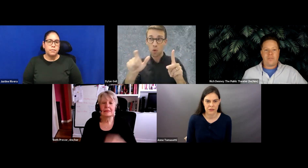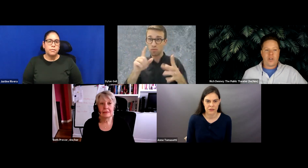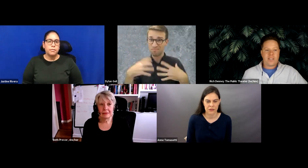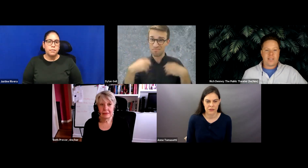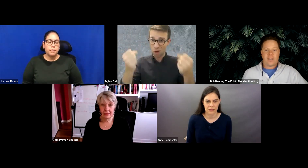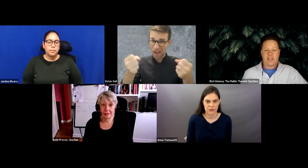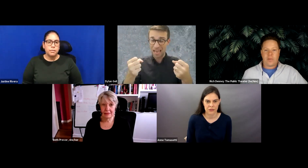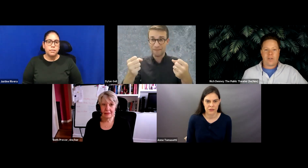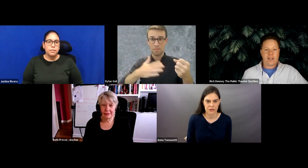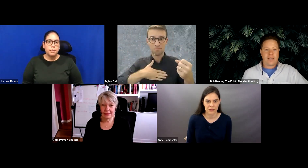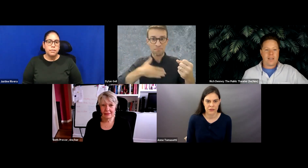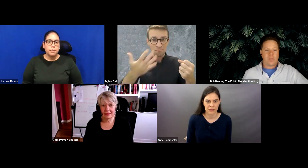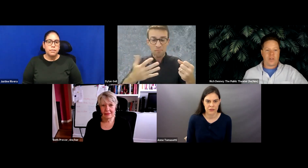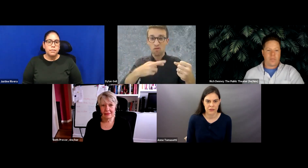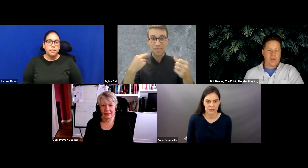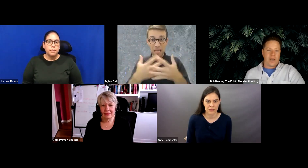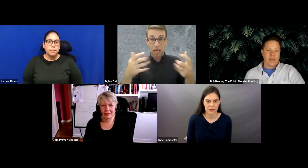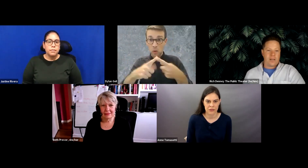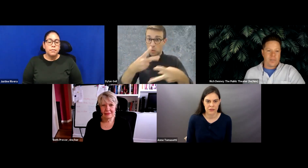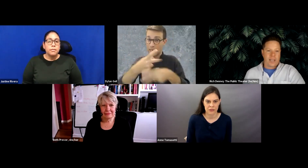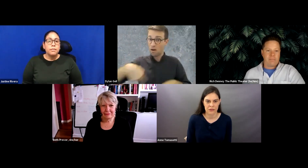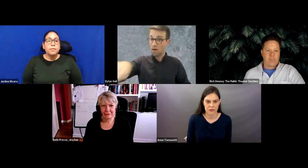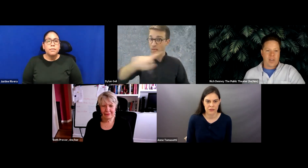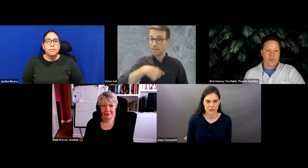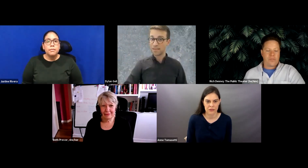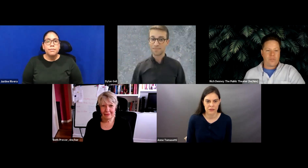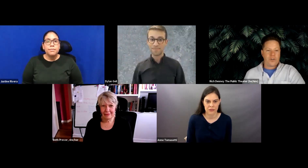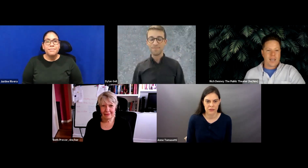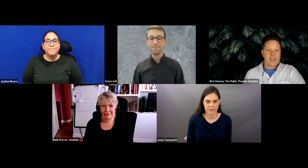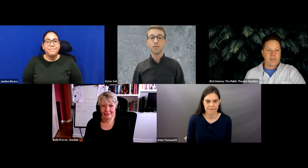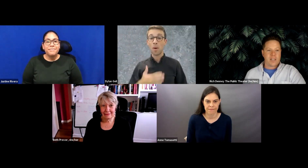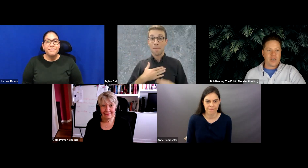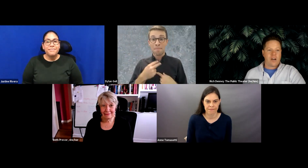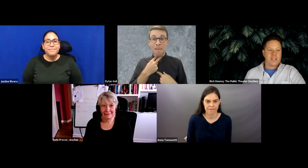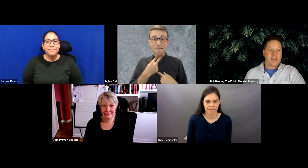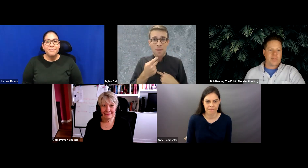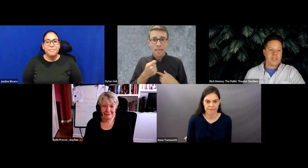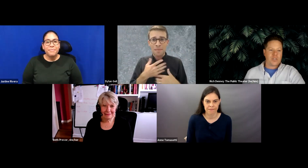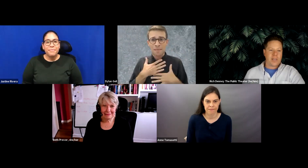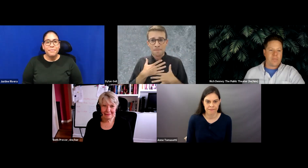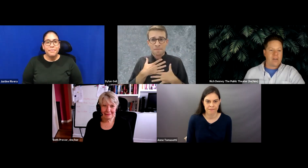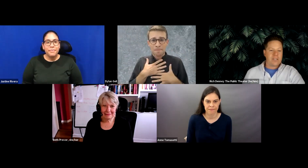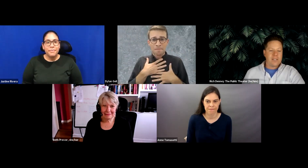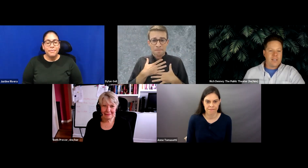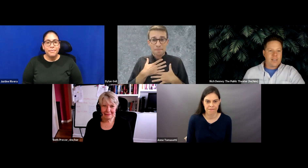voice sounds a little bit crackly, I'm going to blame Beth Prevor for a second, because she often text messages me about The